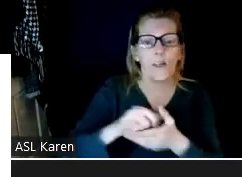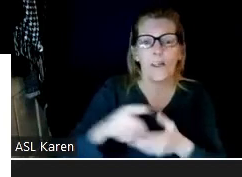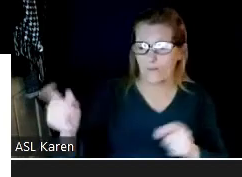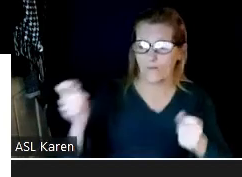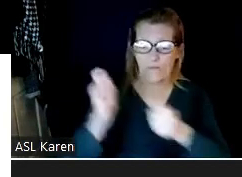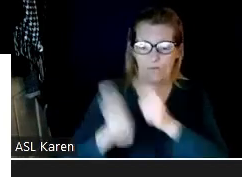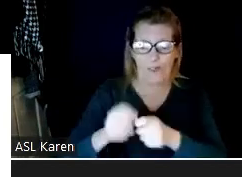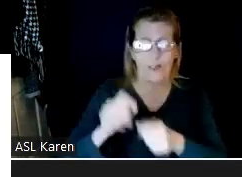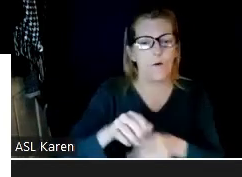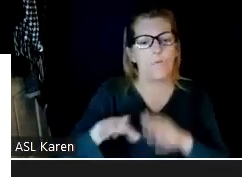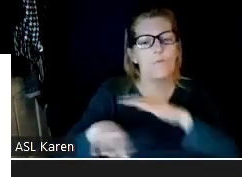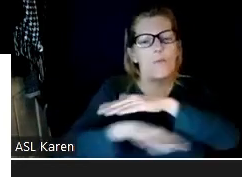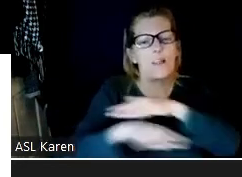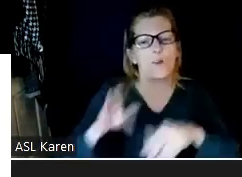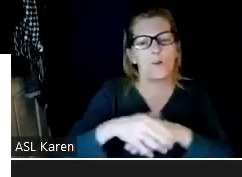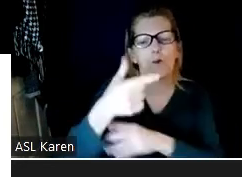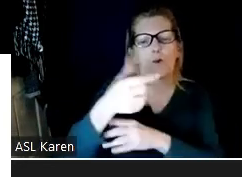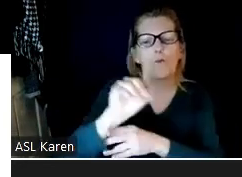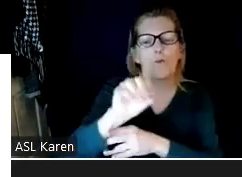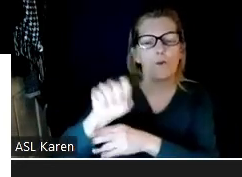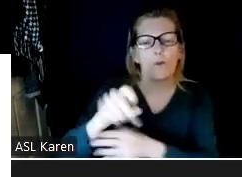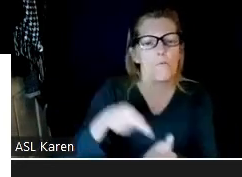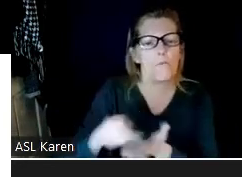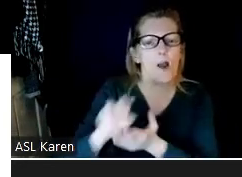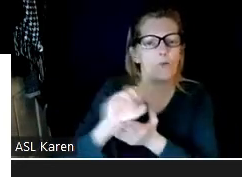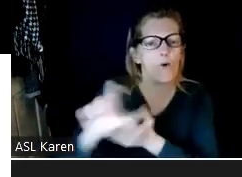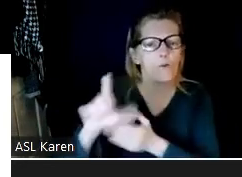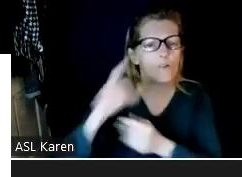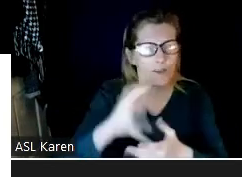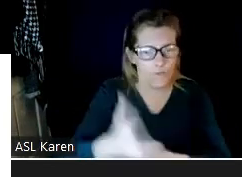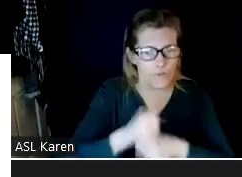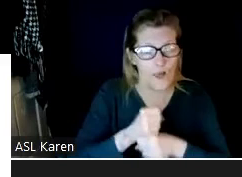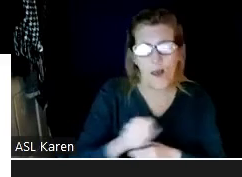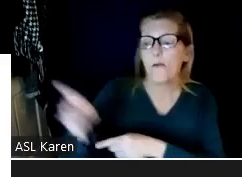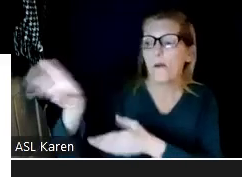are based on your gross payroll amount, and the businesses pay 40% of the contribution,